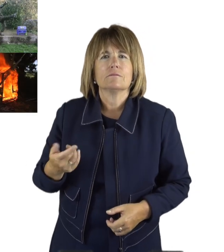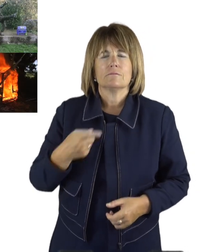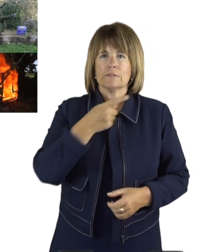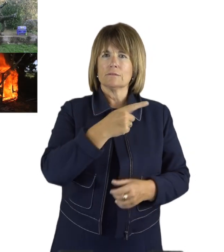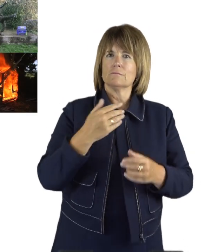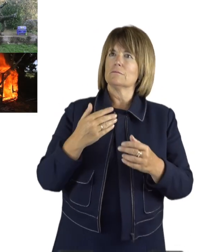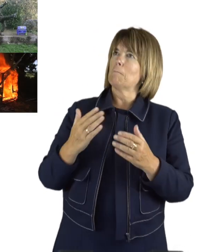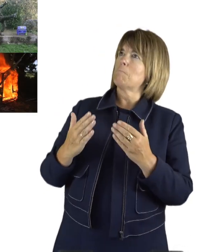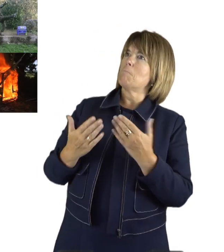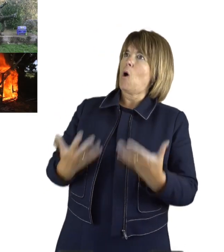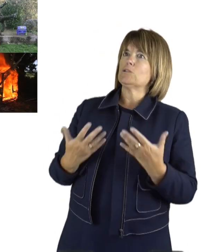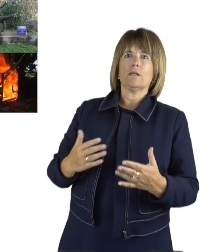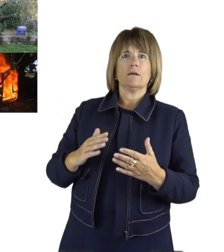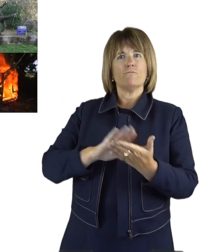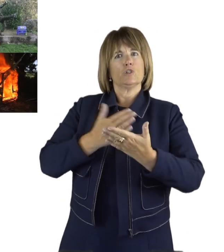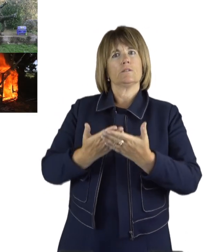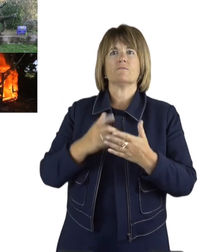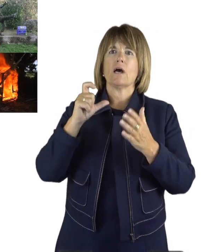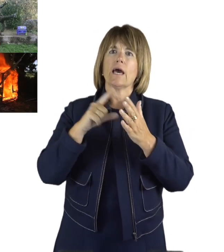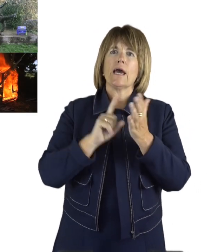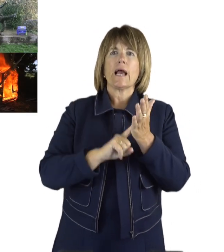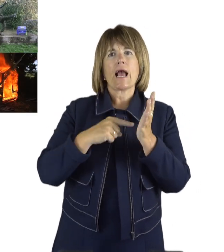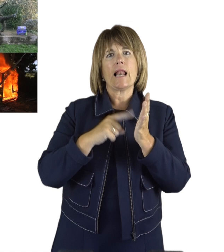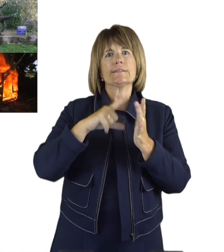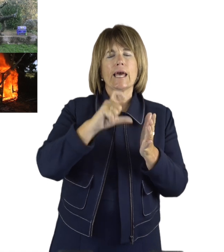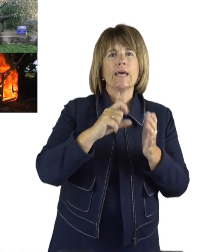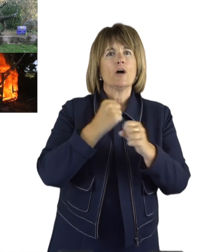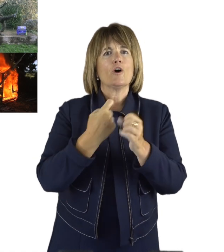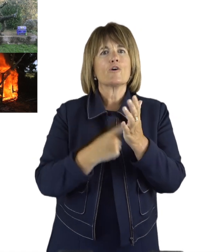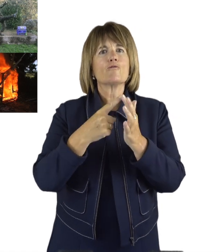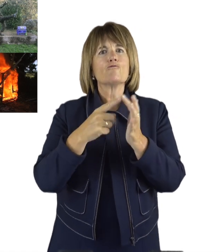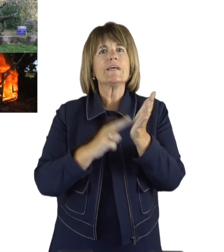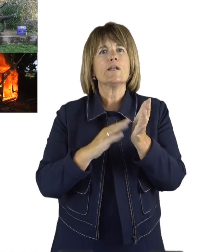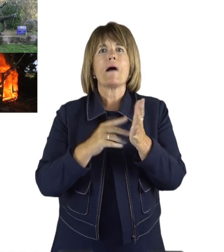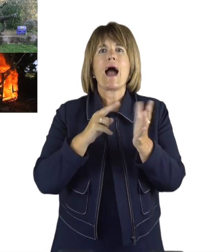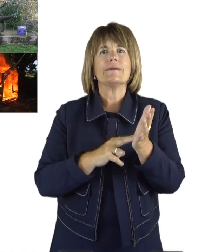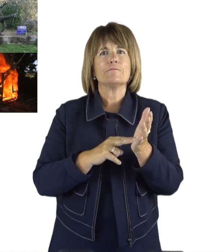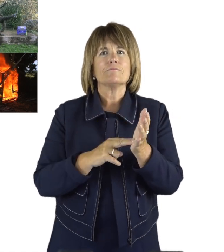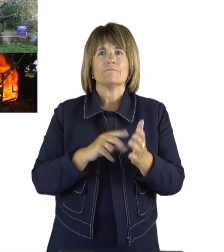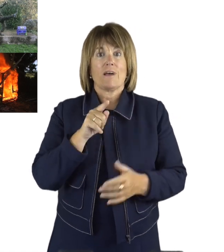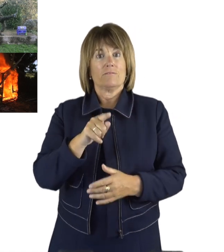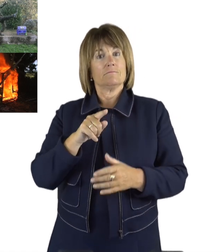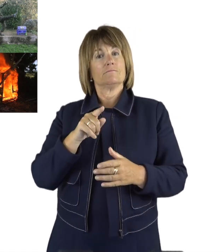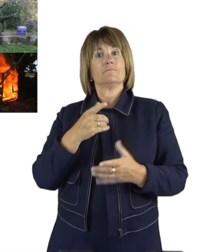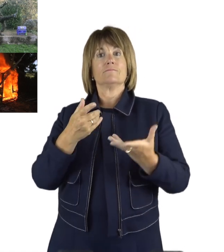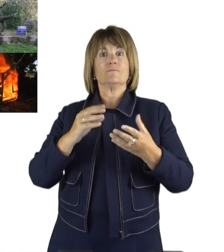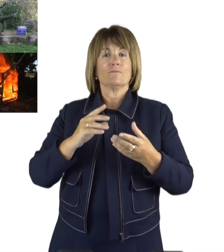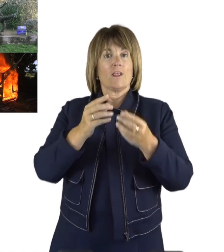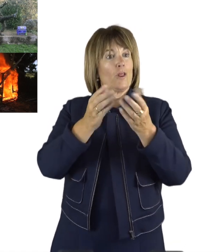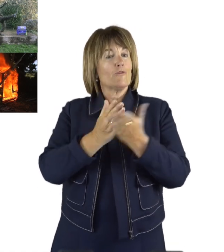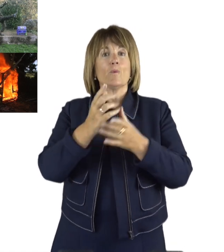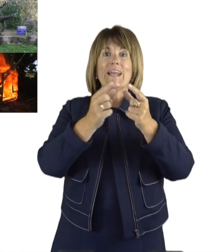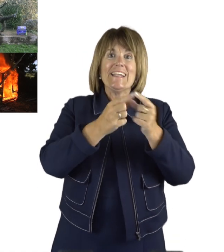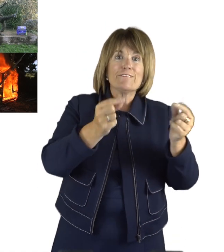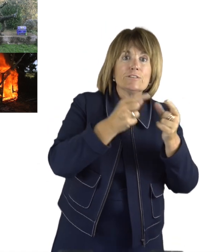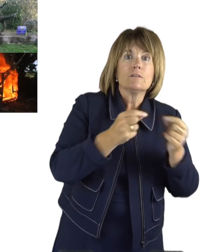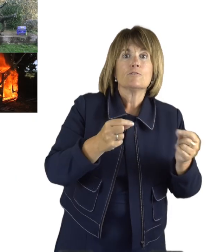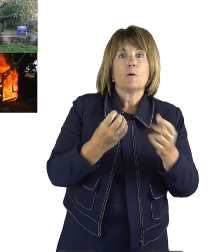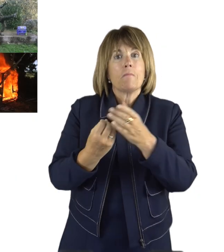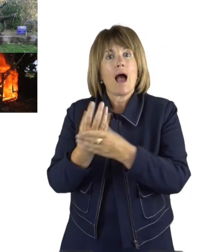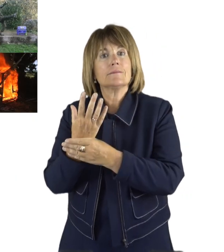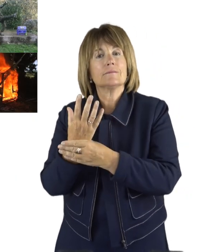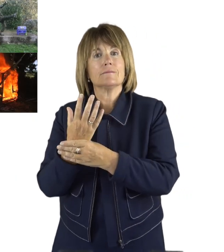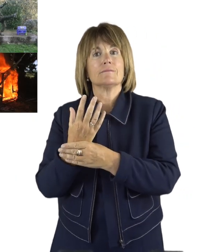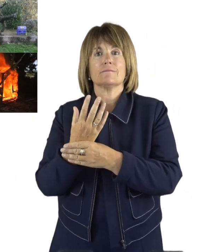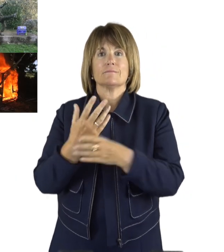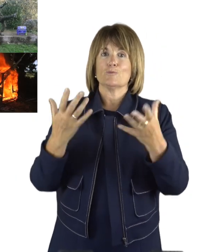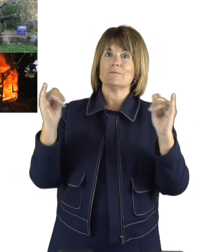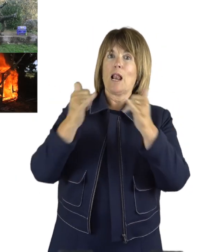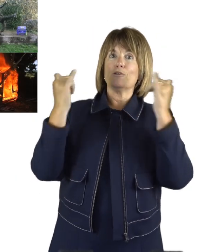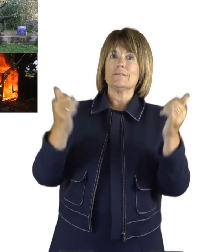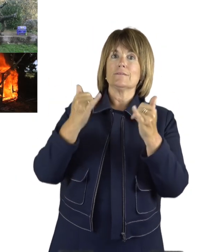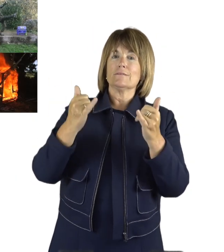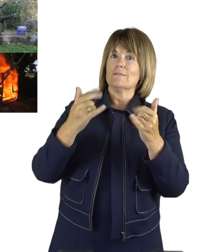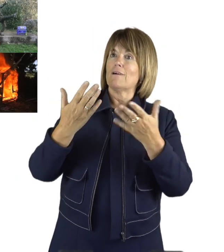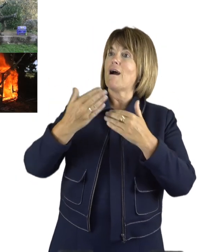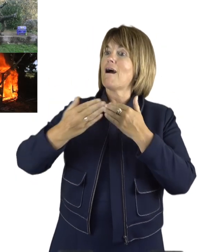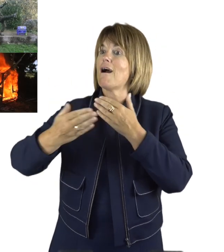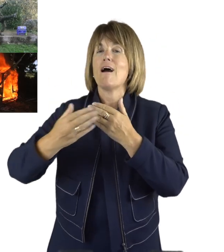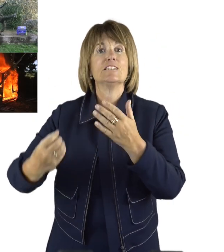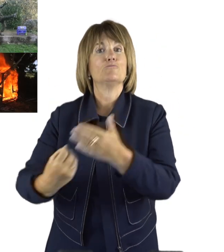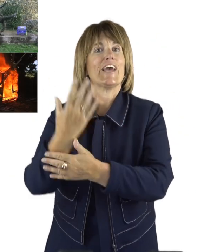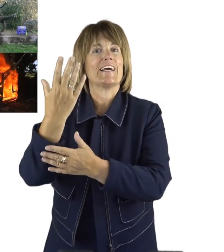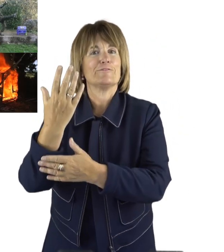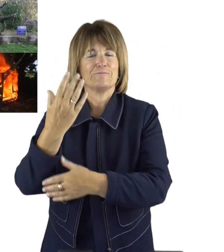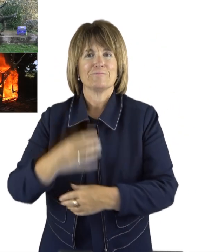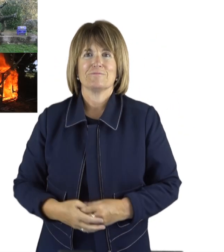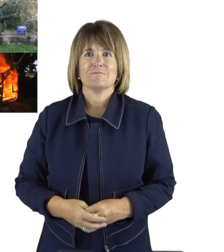He is a contemporary manifestation of the Celtic Green Man, a ritual figure made of foliage to celebrate the coming of spring.